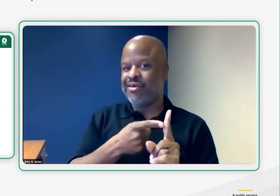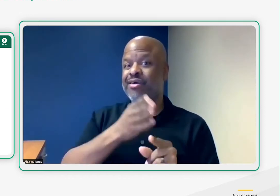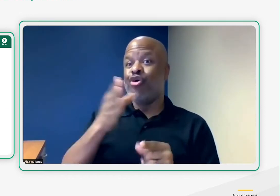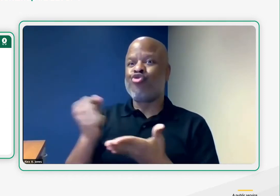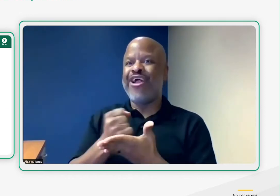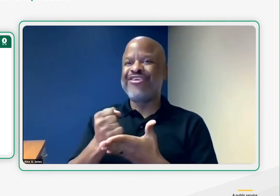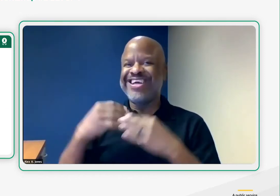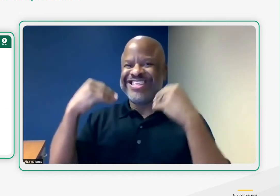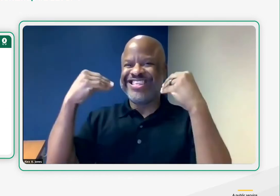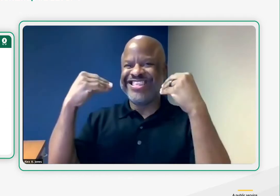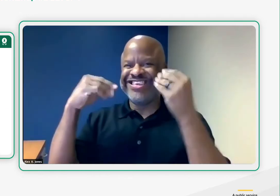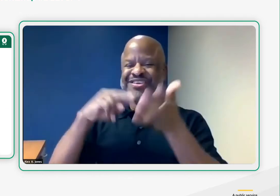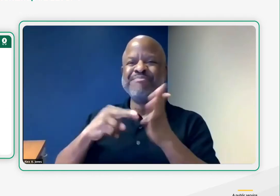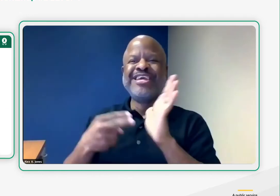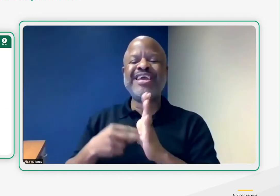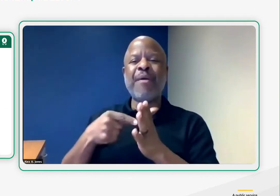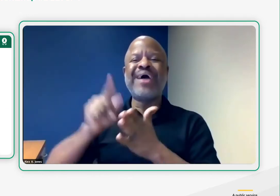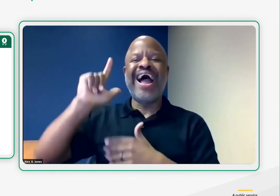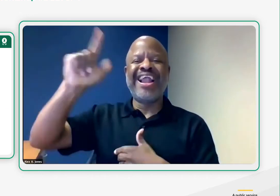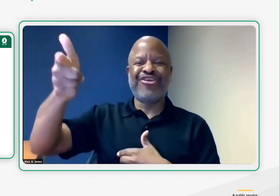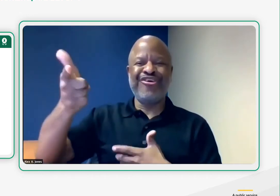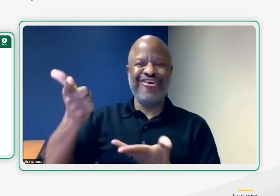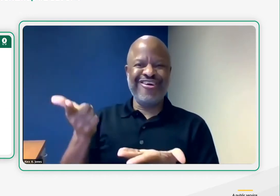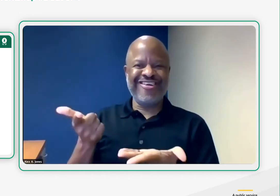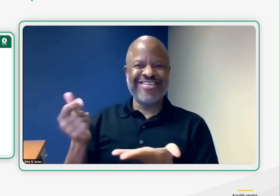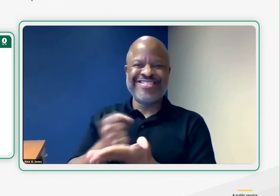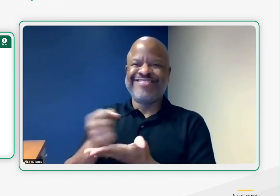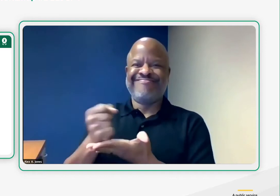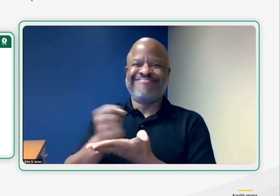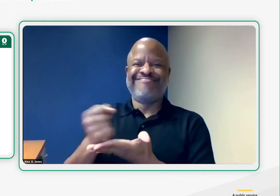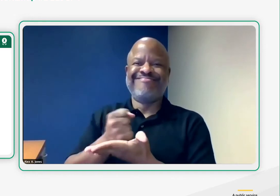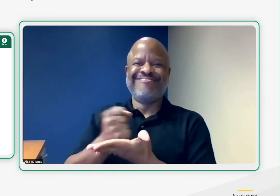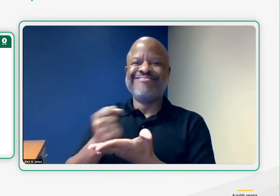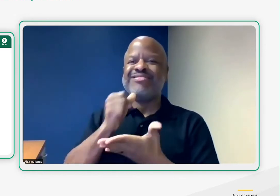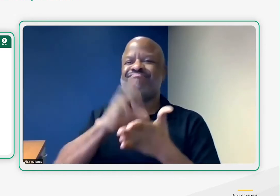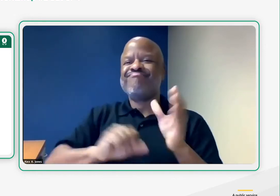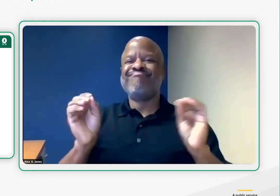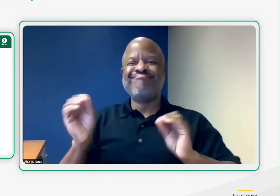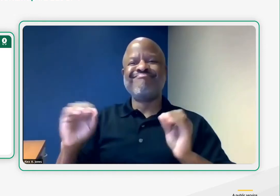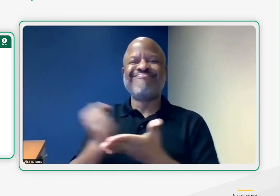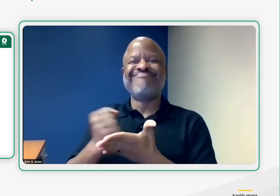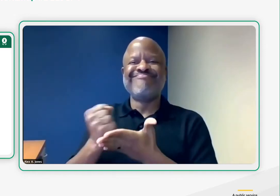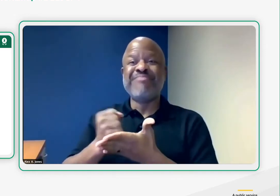But then, with a credit card, you're like, “Oh, I'll pay for it later. This is no big deal.” And you just swipe away. No problem at all.